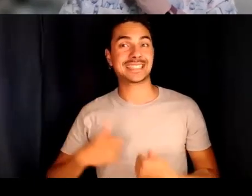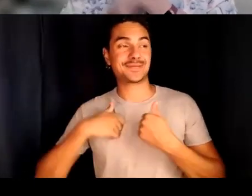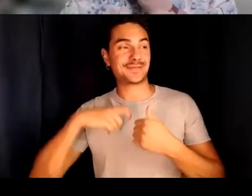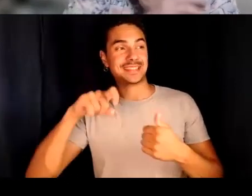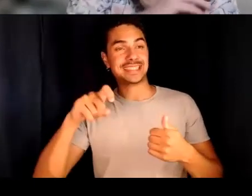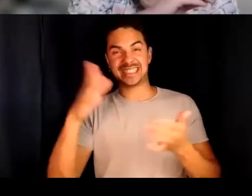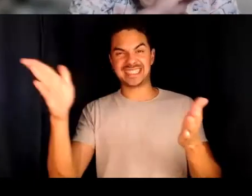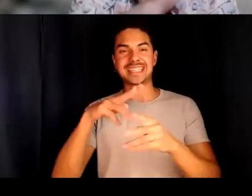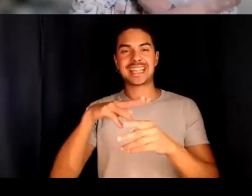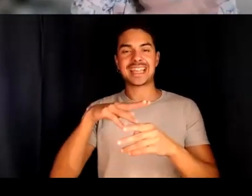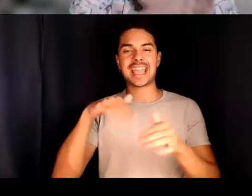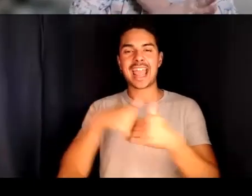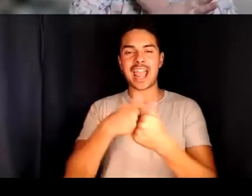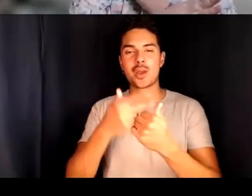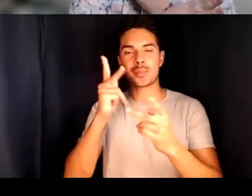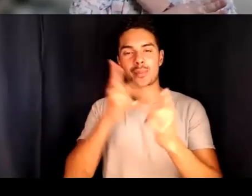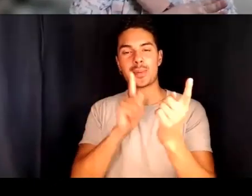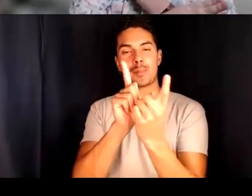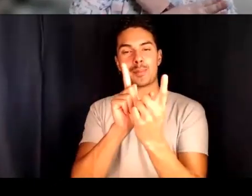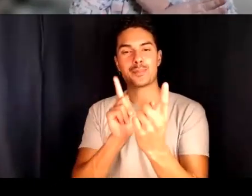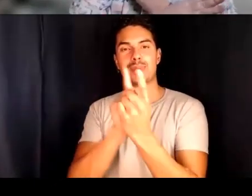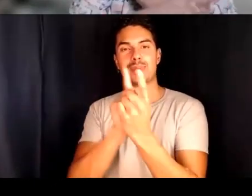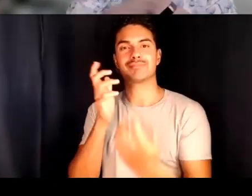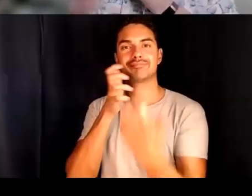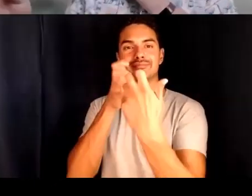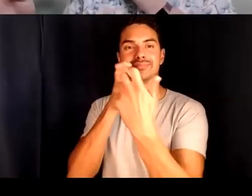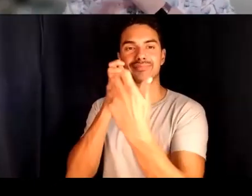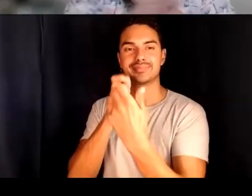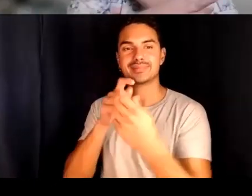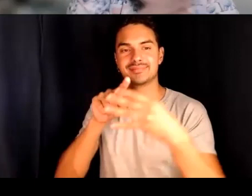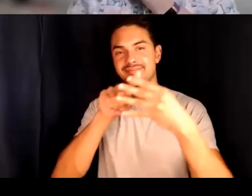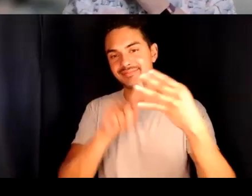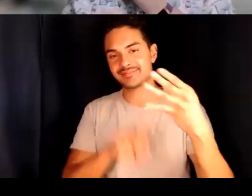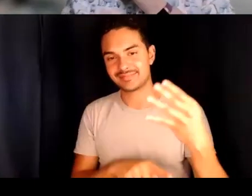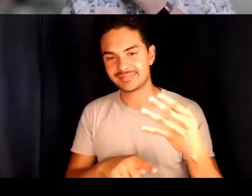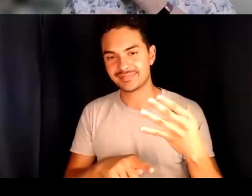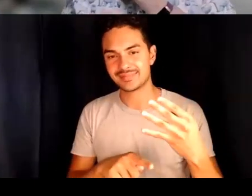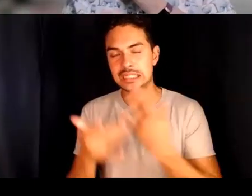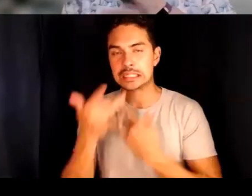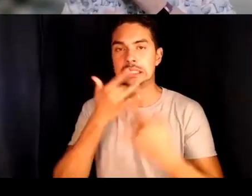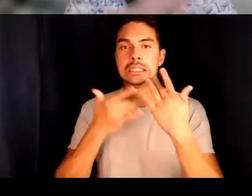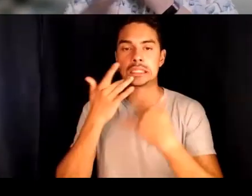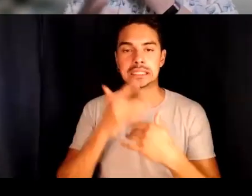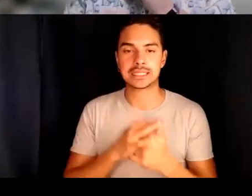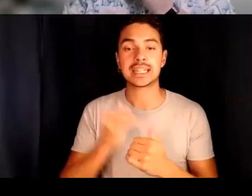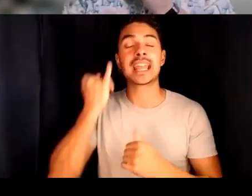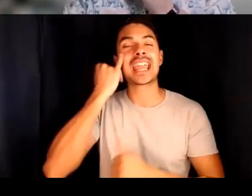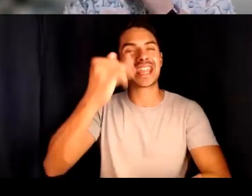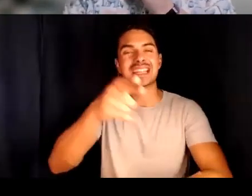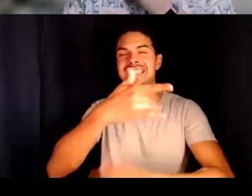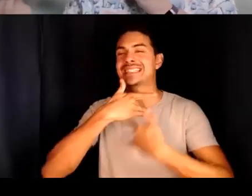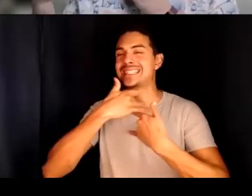And for those, again, this may be something that you're gonna notice if you're working with somebody long term that you see a change